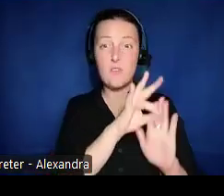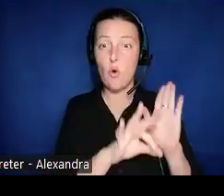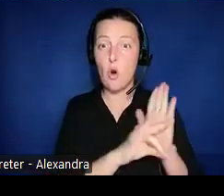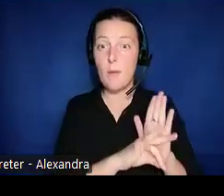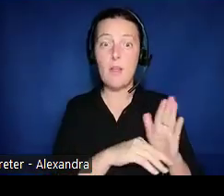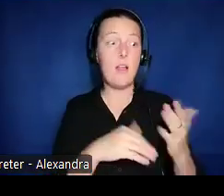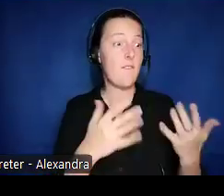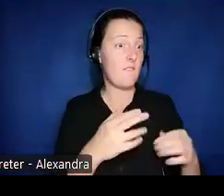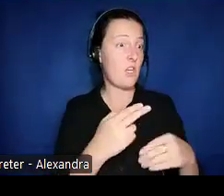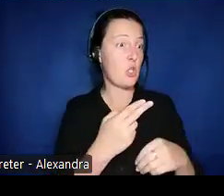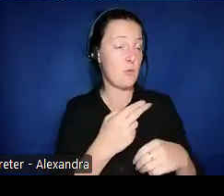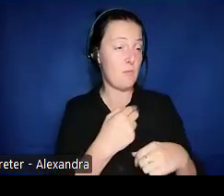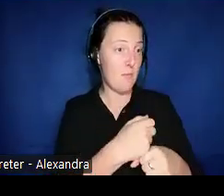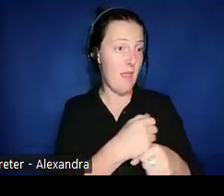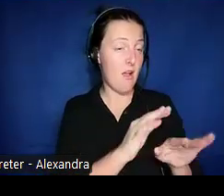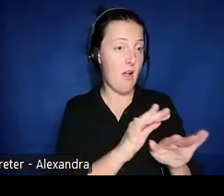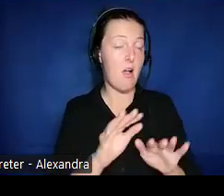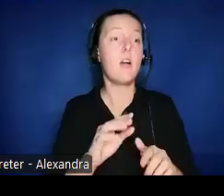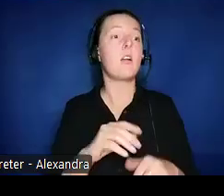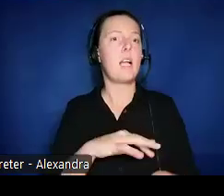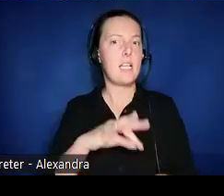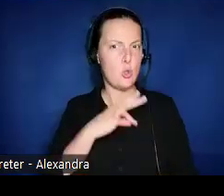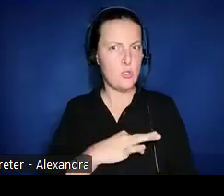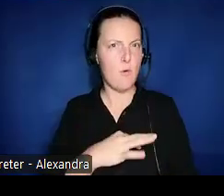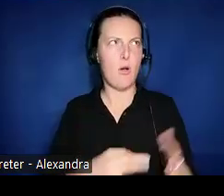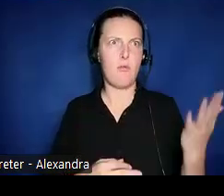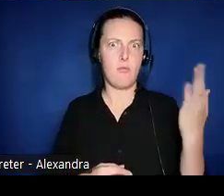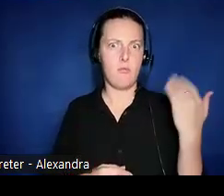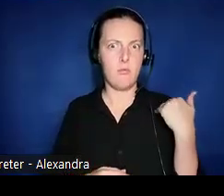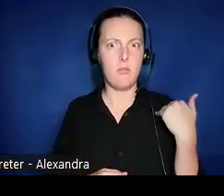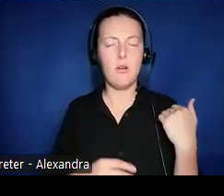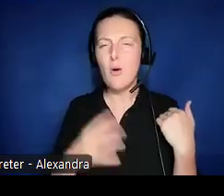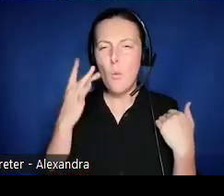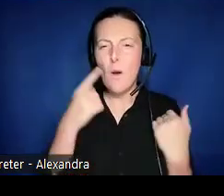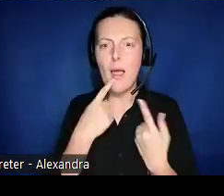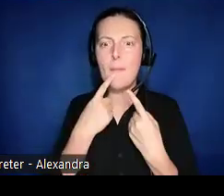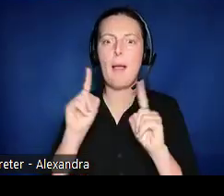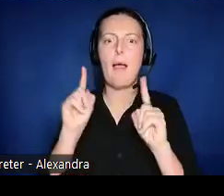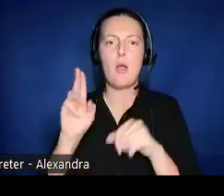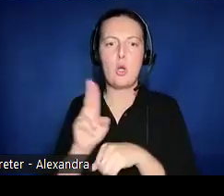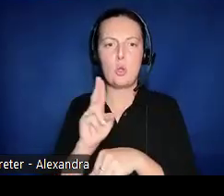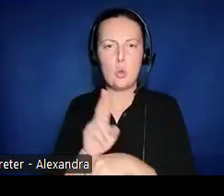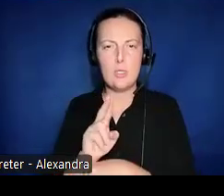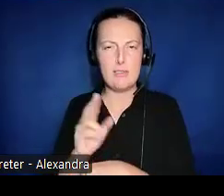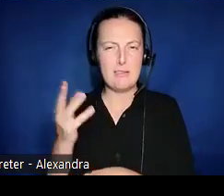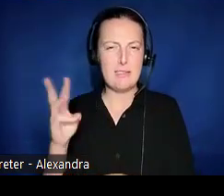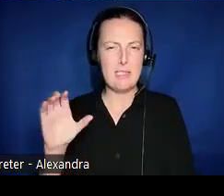And it's worth taking a moment to think about why that would be. Essentially, ancient math is